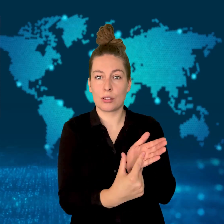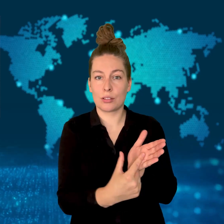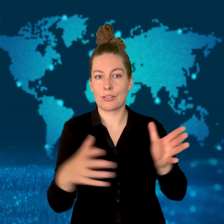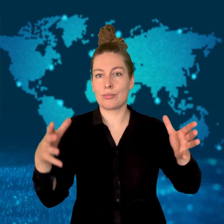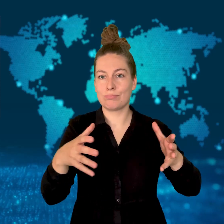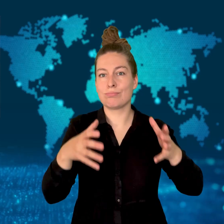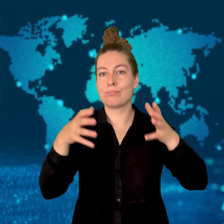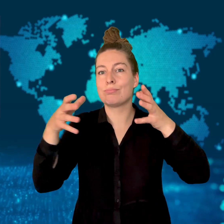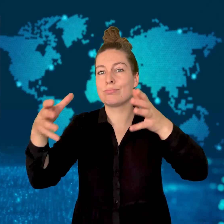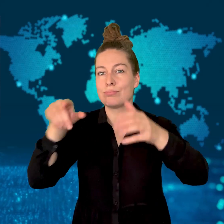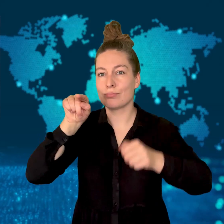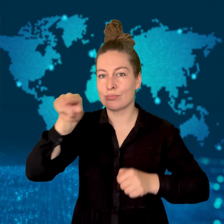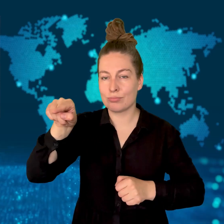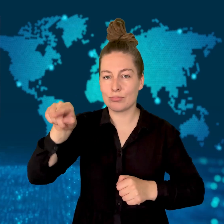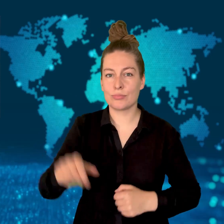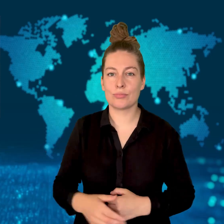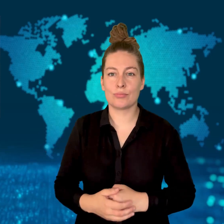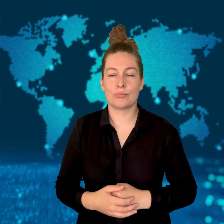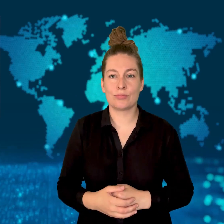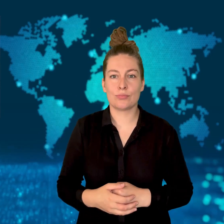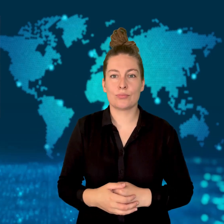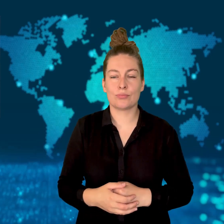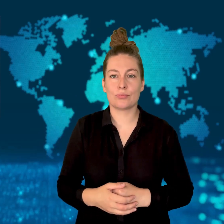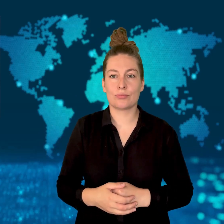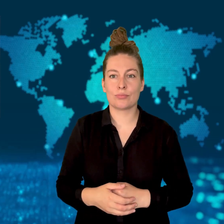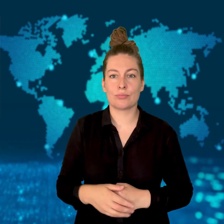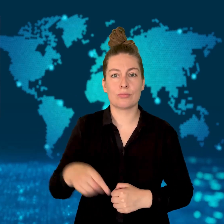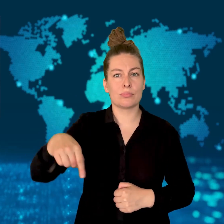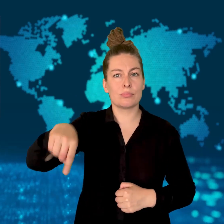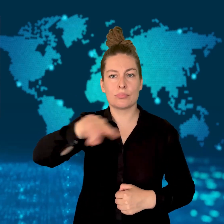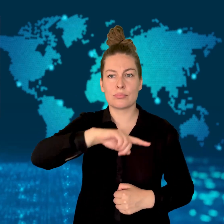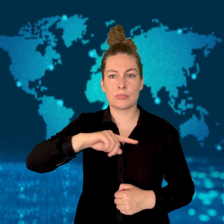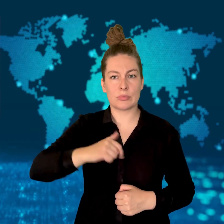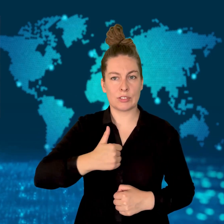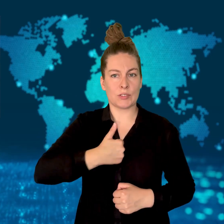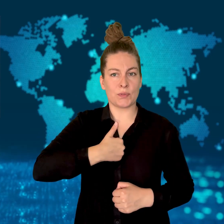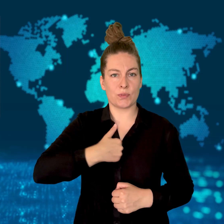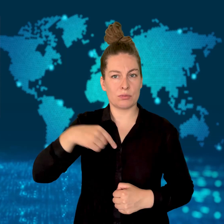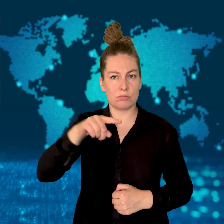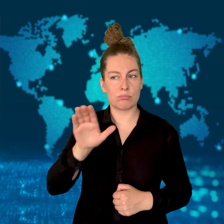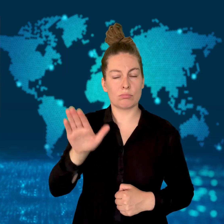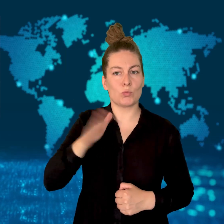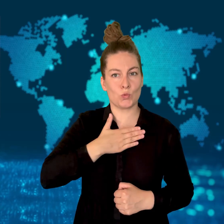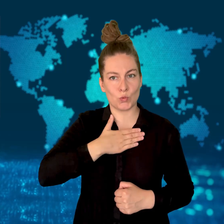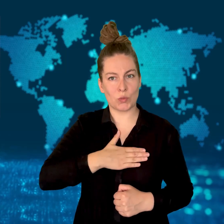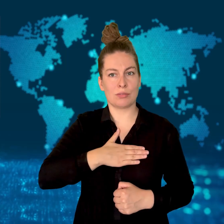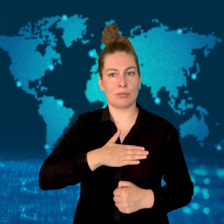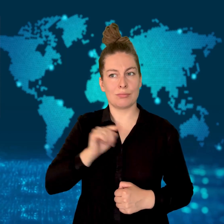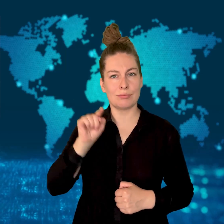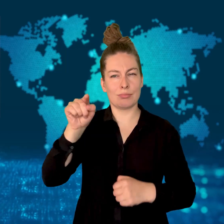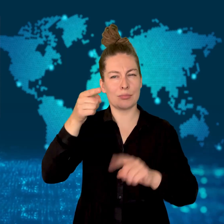and from Uganda joined the group.